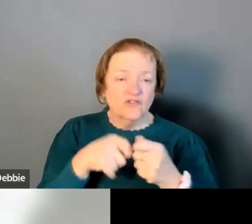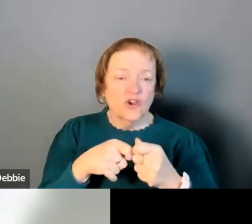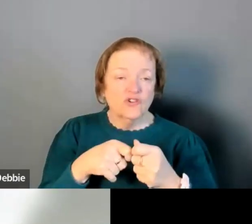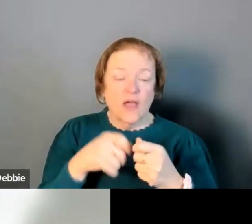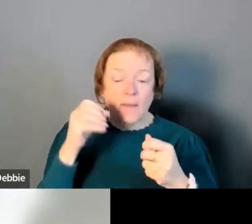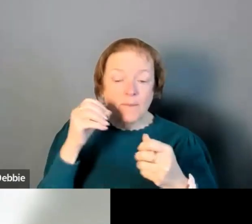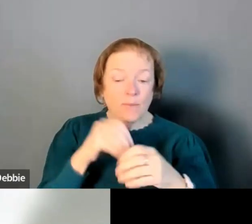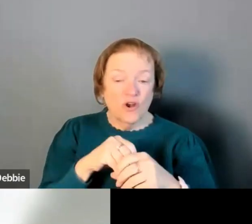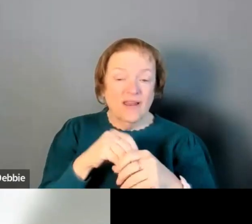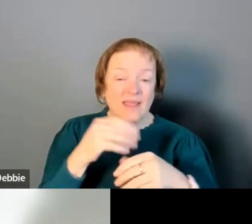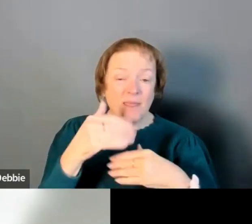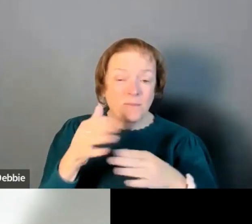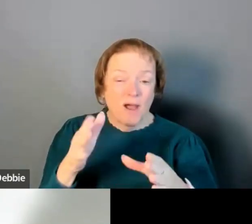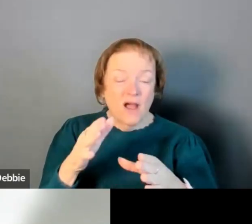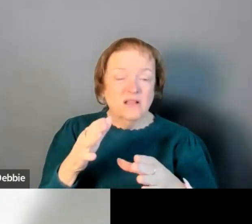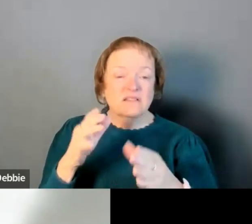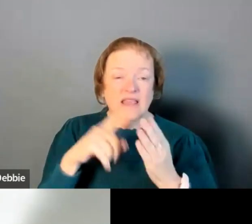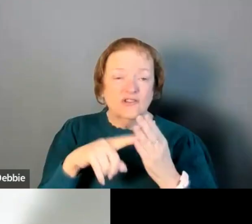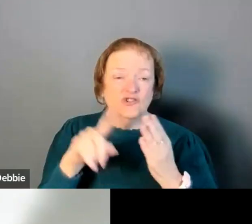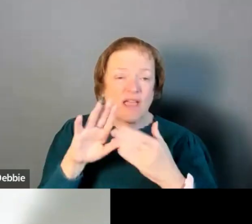Don't think they really checked the charger, but you never know.